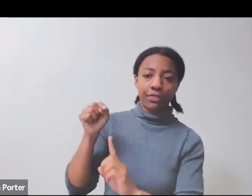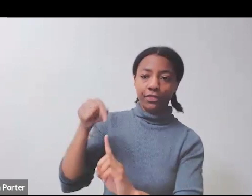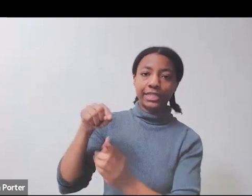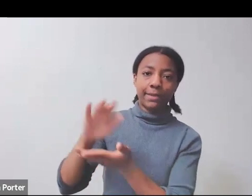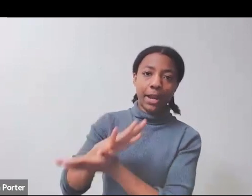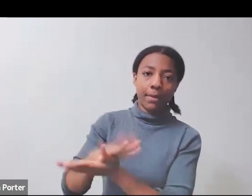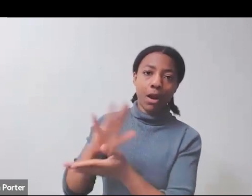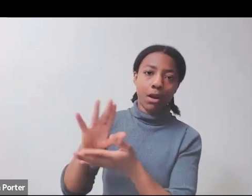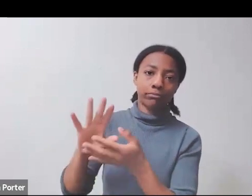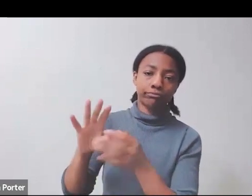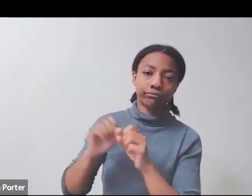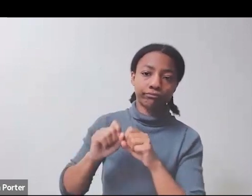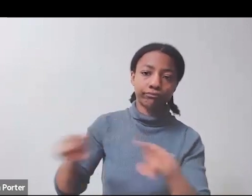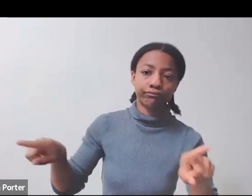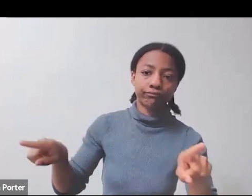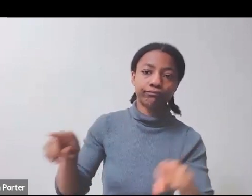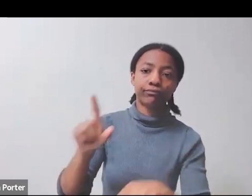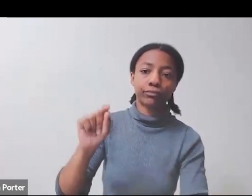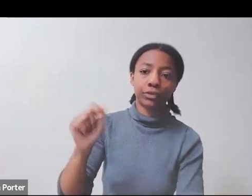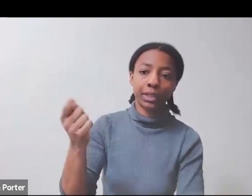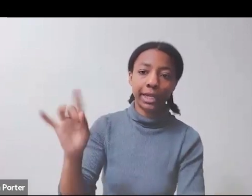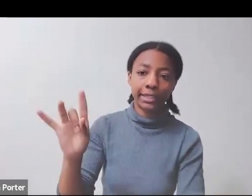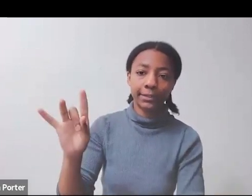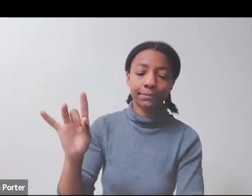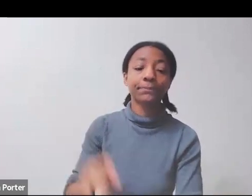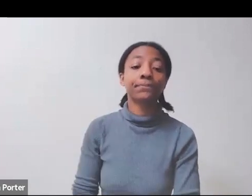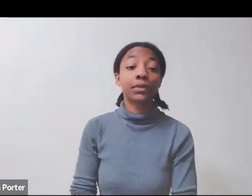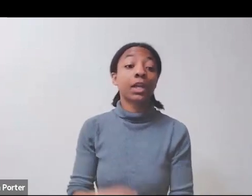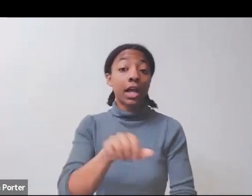At about the same time, there was this organization, Teach Access, formed.